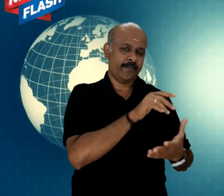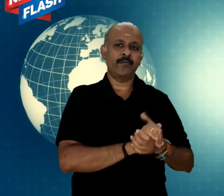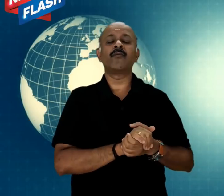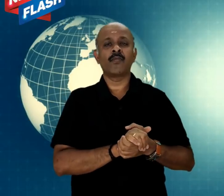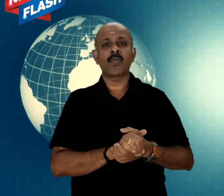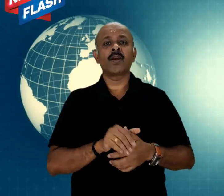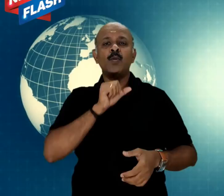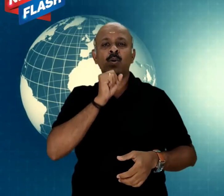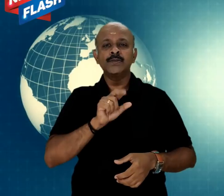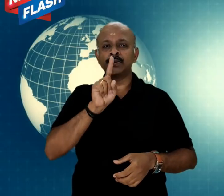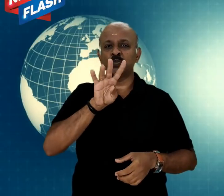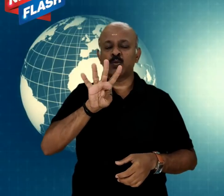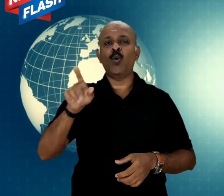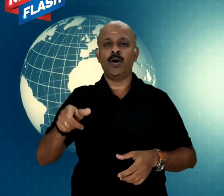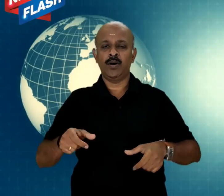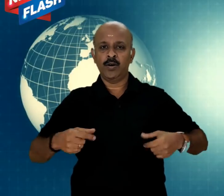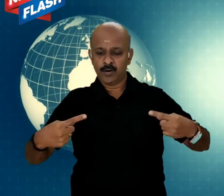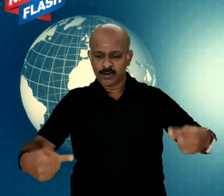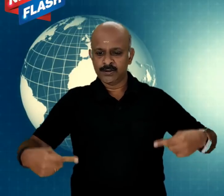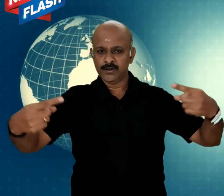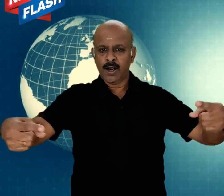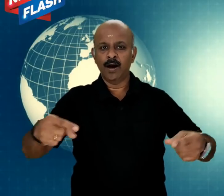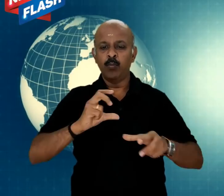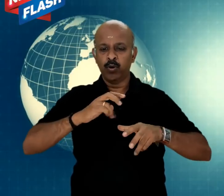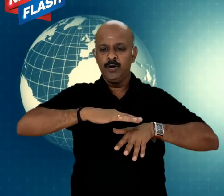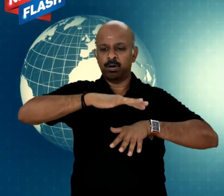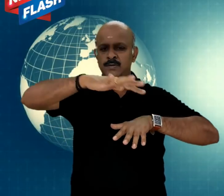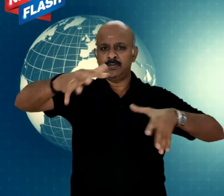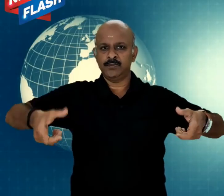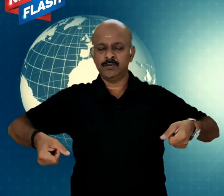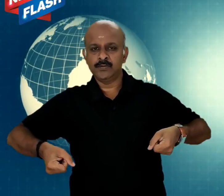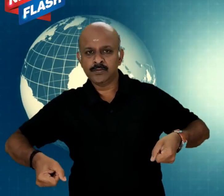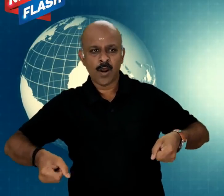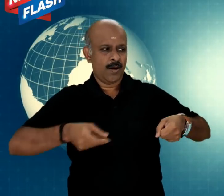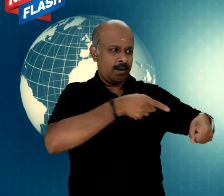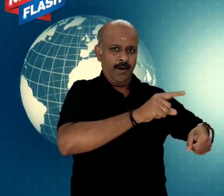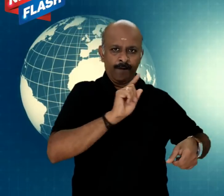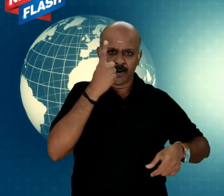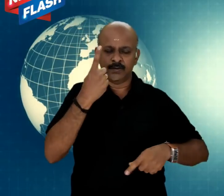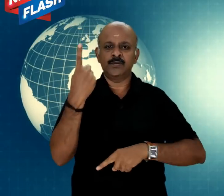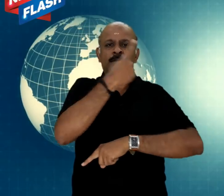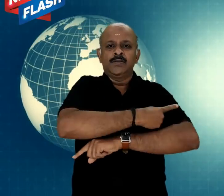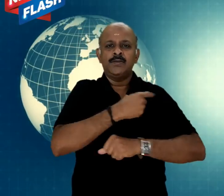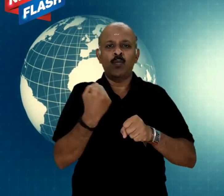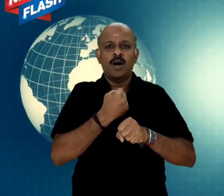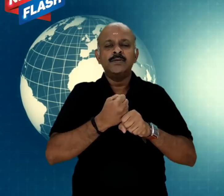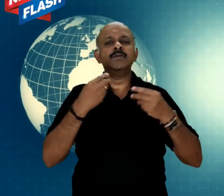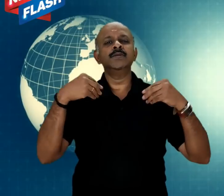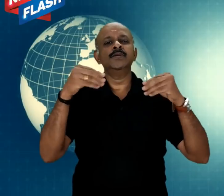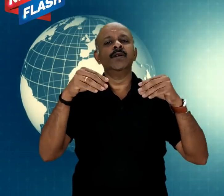the Madhya Pradesh Government during the pandemic had announced the Left-Right rule